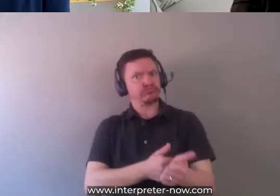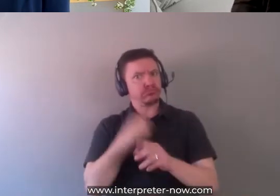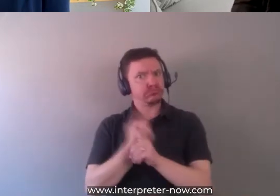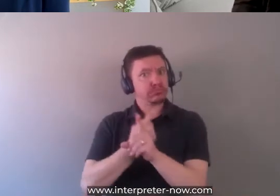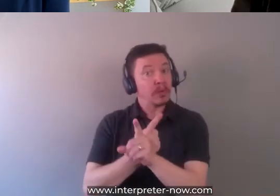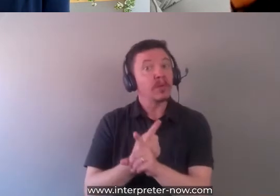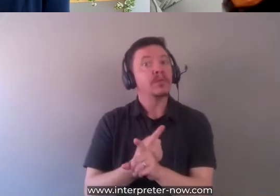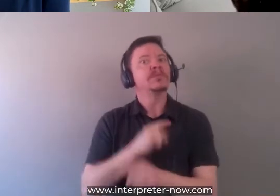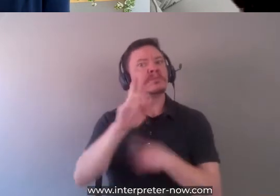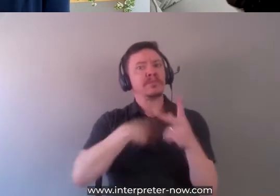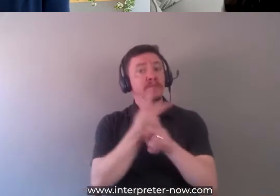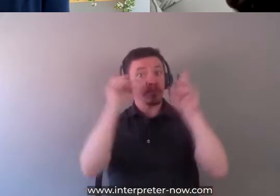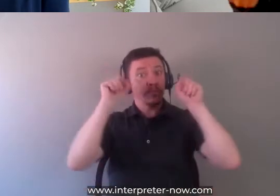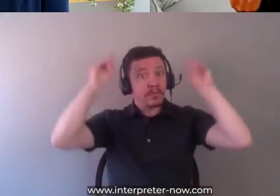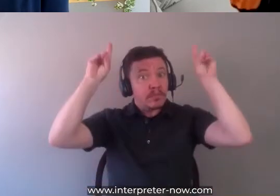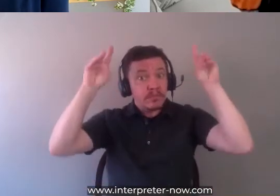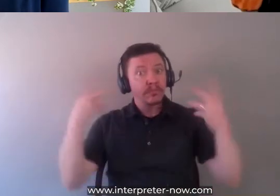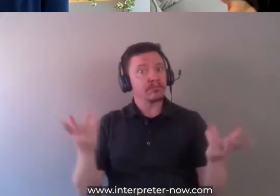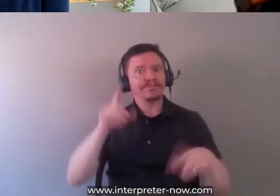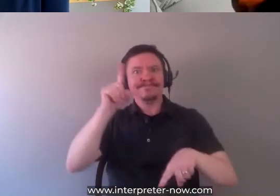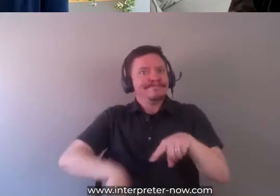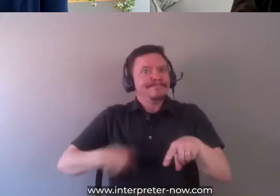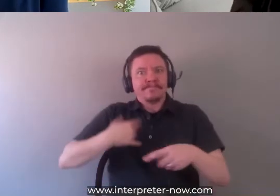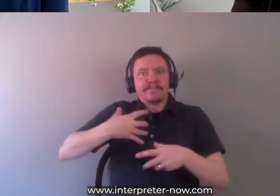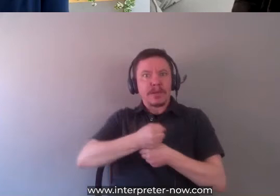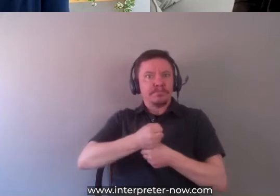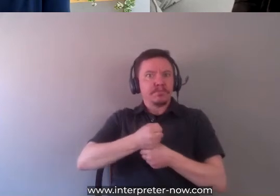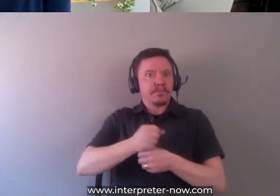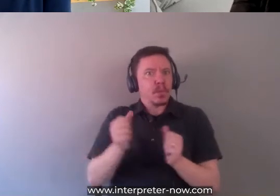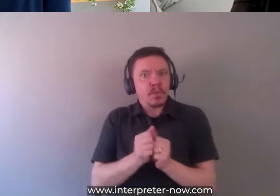That kind of education can't be captured in the degrees that I hold.